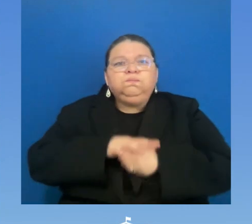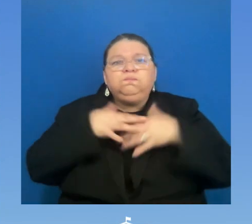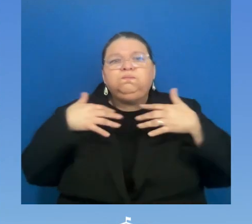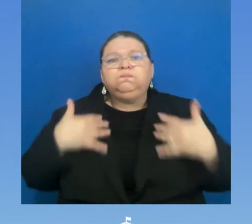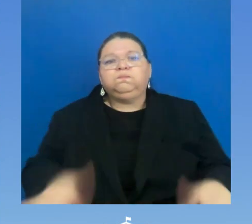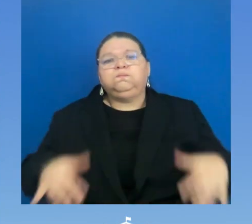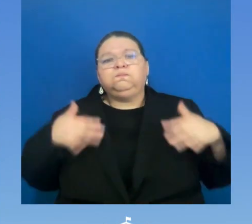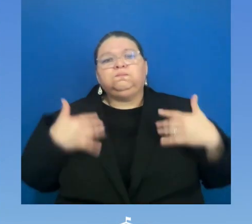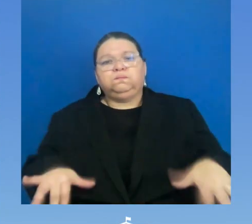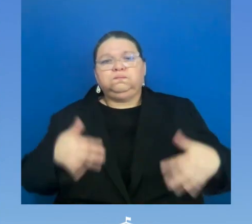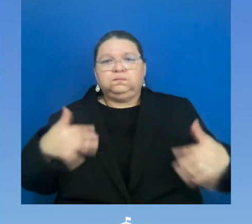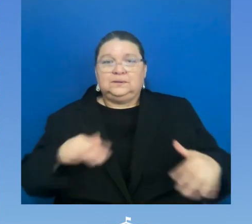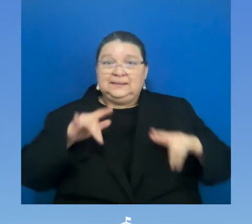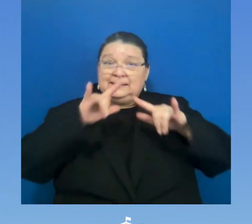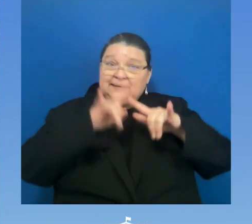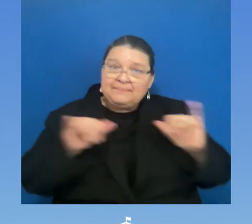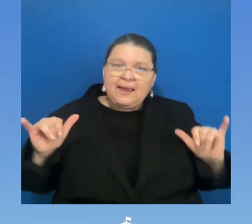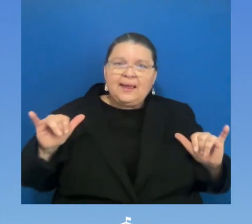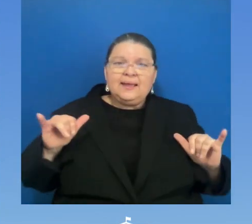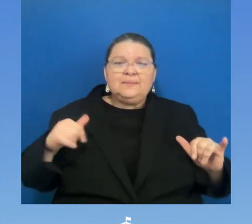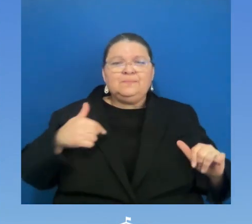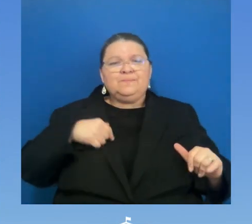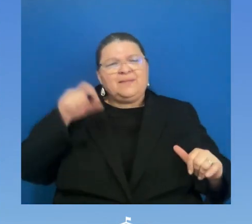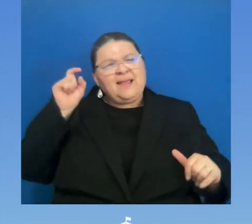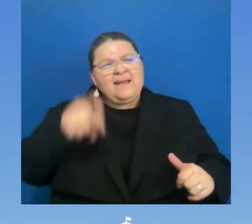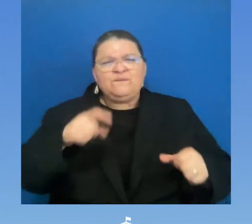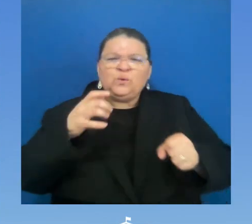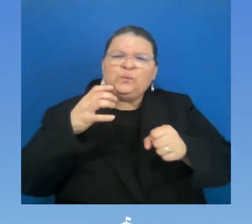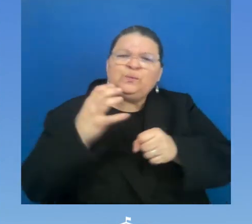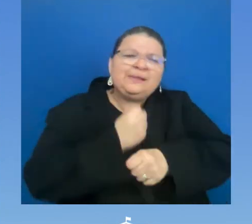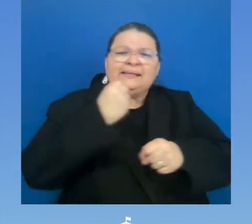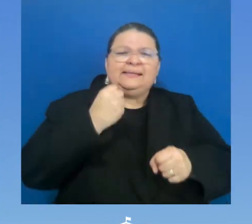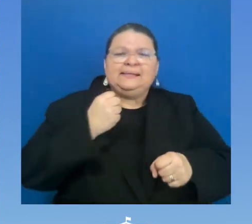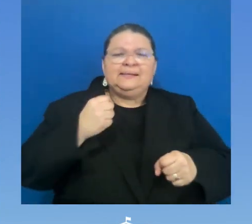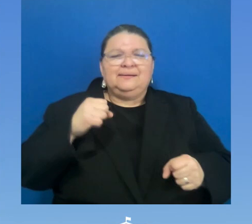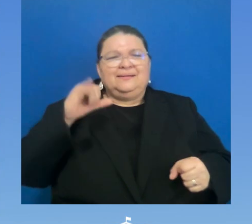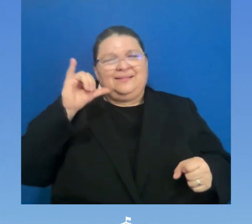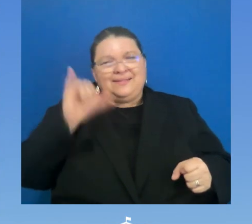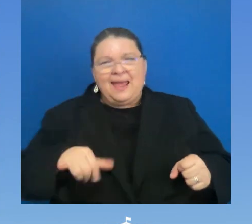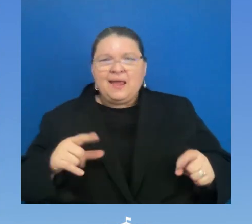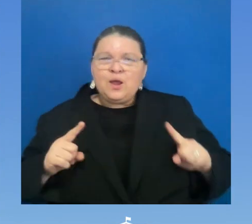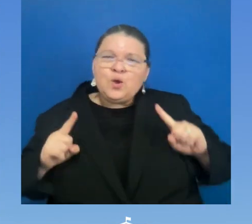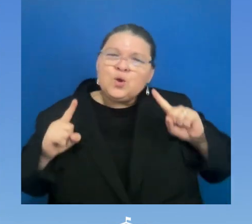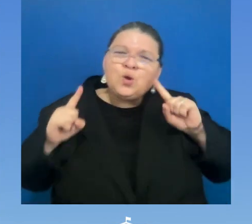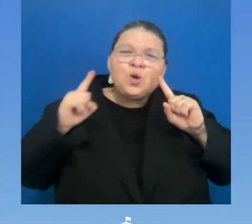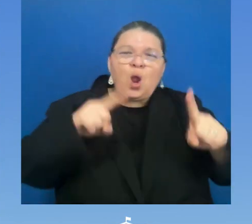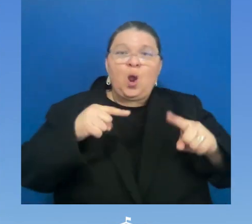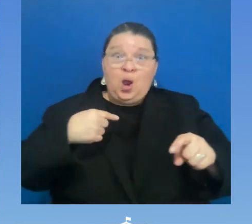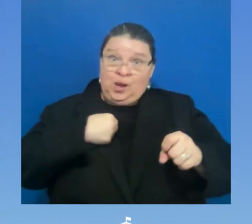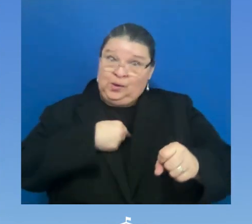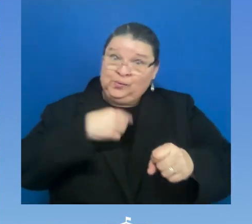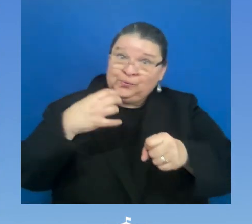to go out there and play hard all the time that, I mean -- Participant: Win stuff. Ms. Scurry: To win stuff. >> The Vice President: Right. Gold medals. Things like that. Right. Ms. Scurry: To win a World Cup,